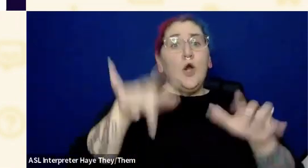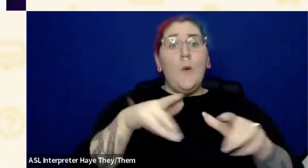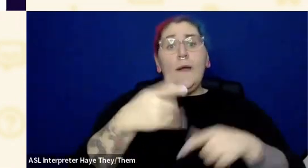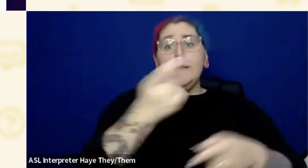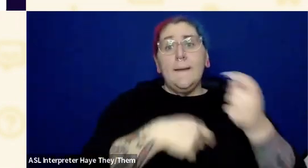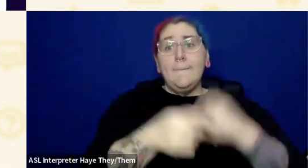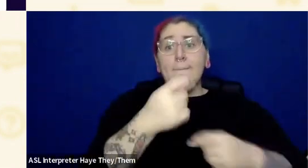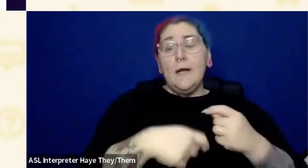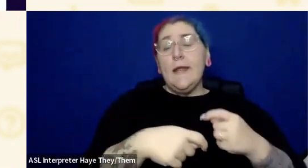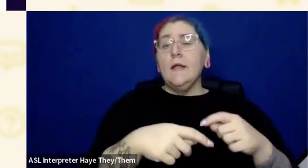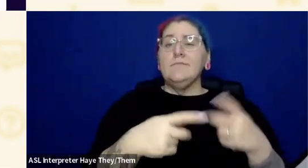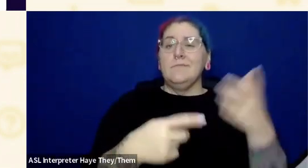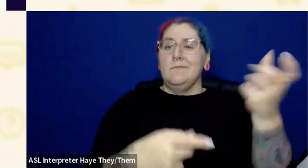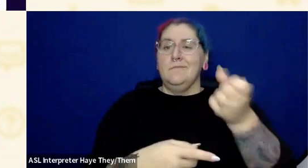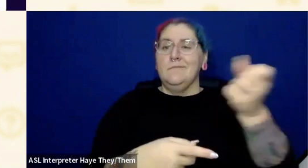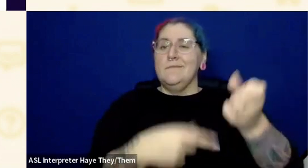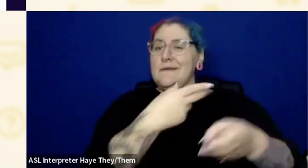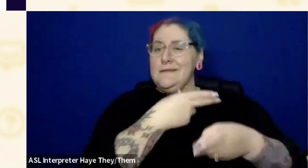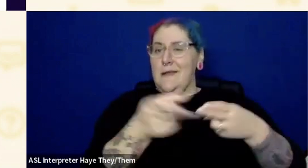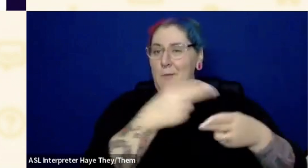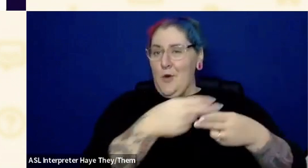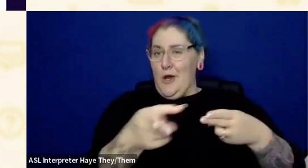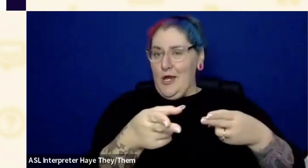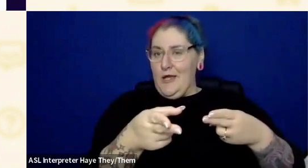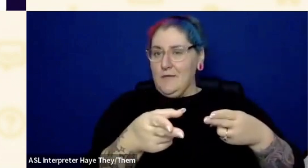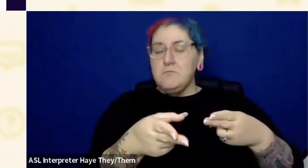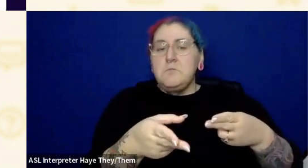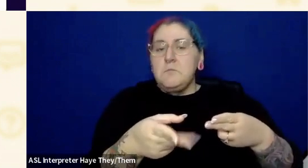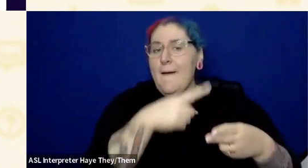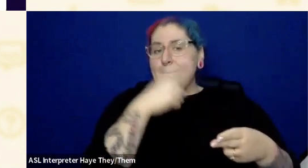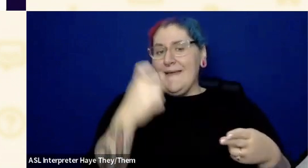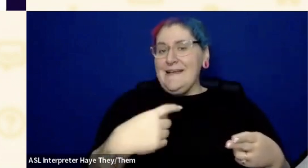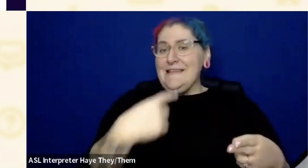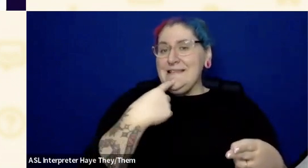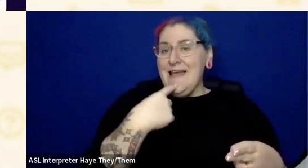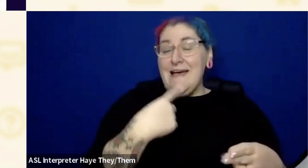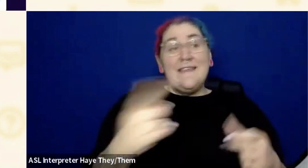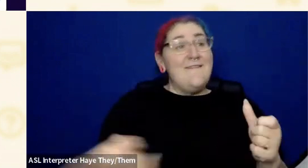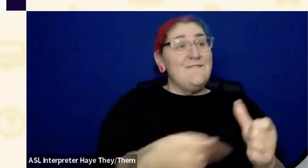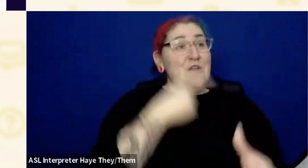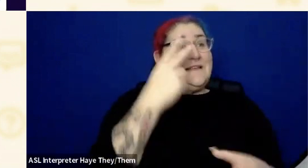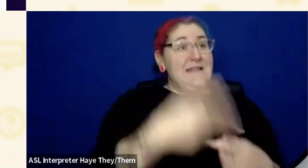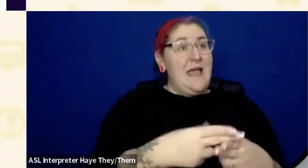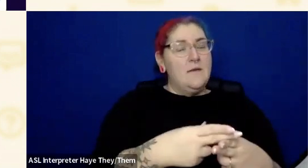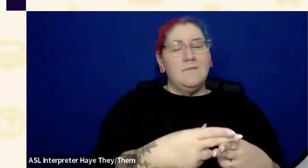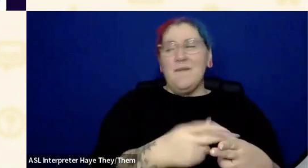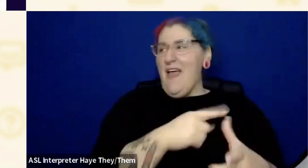And that's redundant, right? We don't need this name up here anymore, right? Because it takes up a lot of space and it looks ugly.